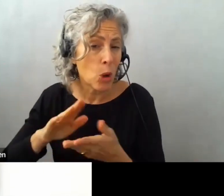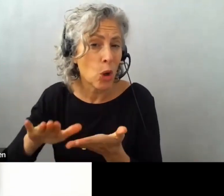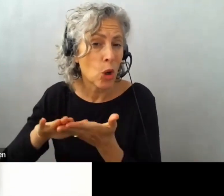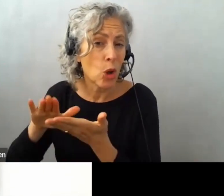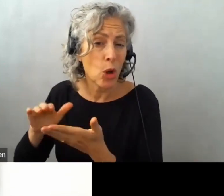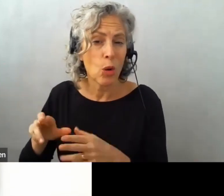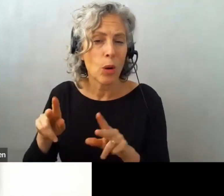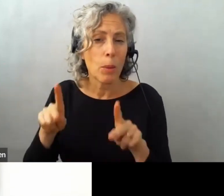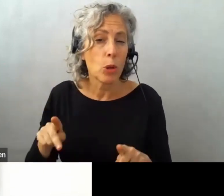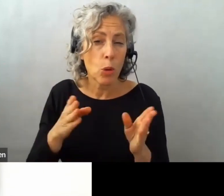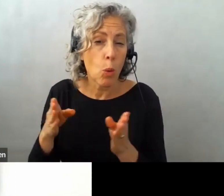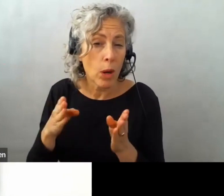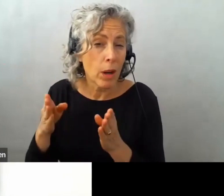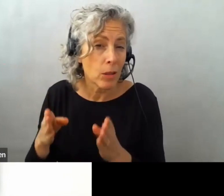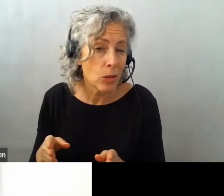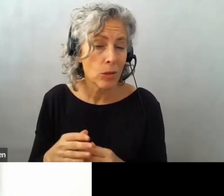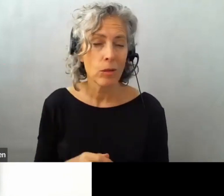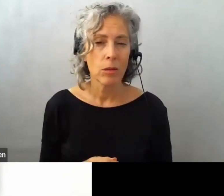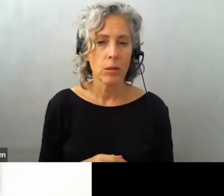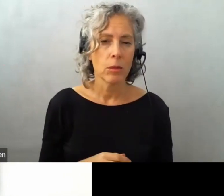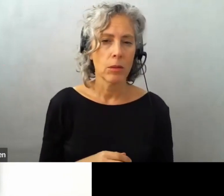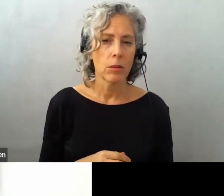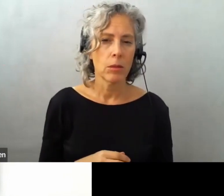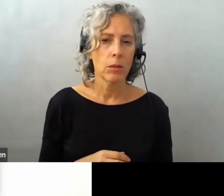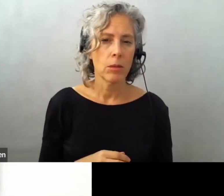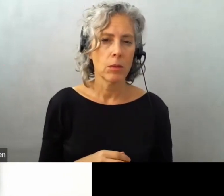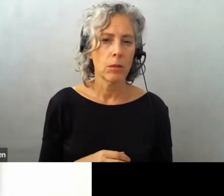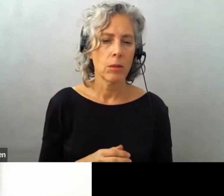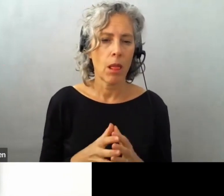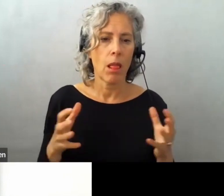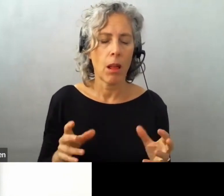Personal Organizer. A lot of people who are kind of in the